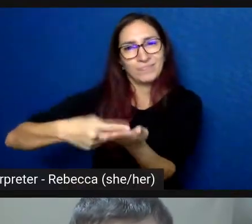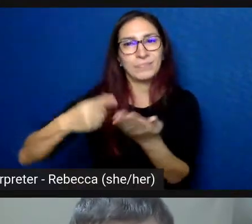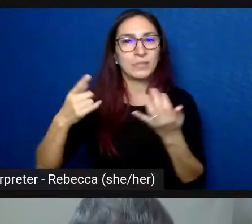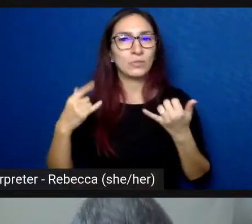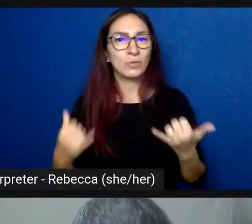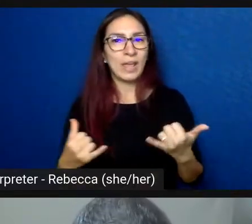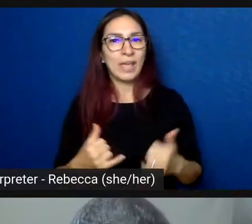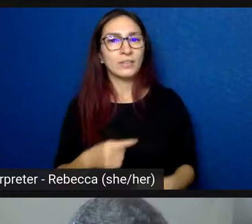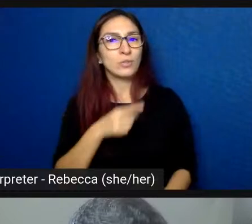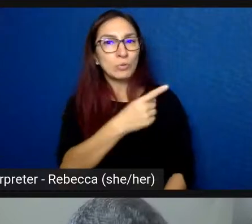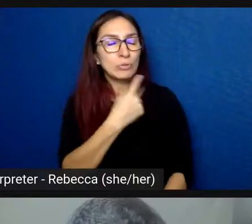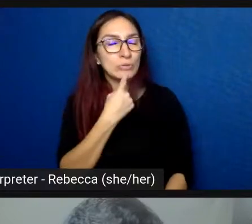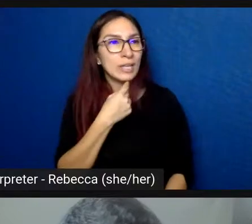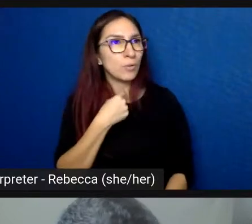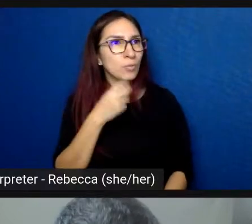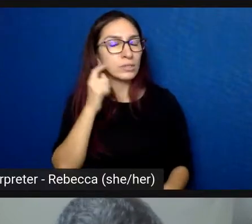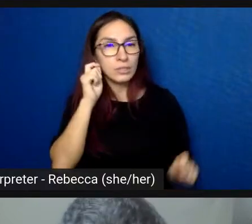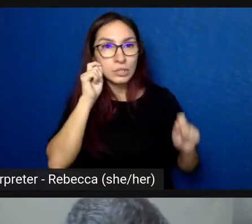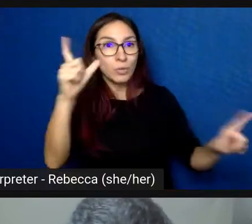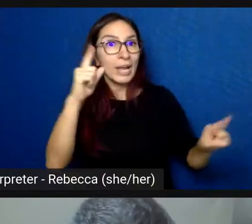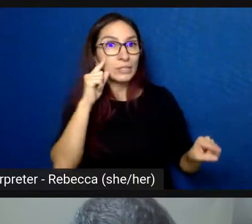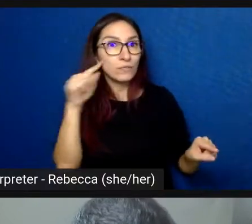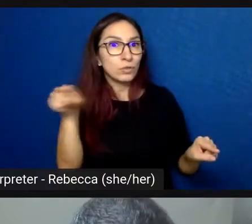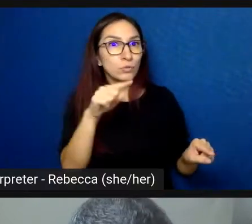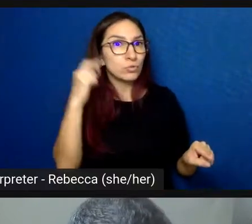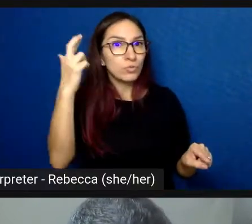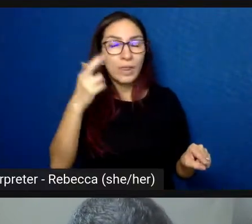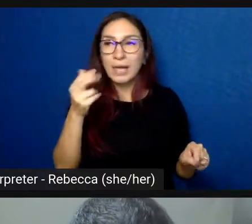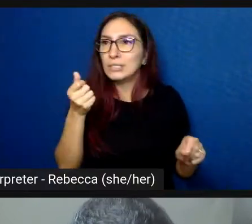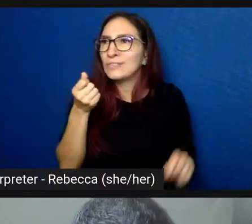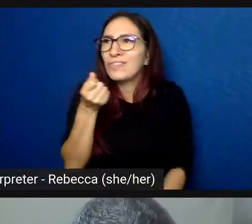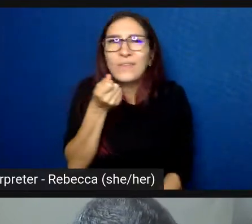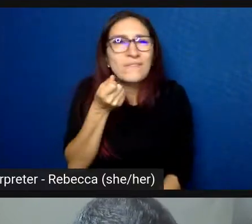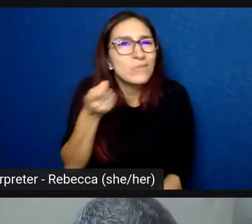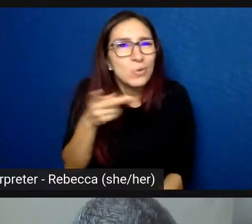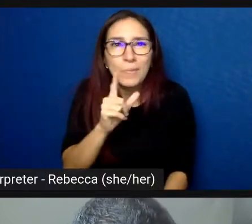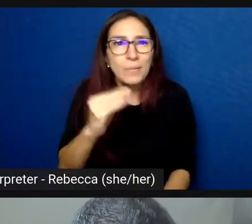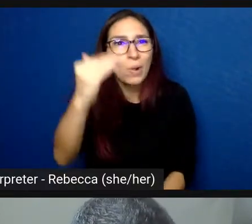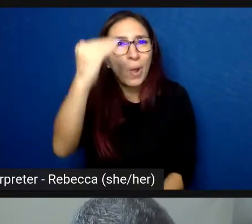And yes I think we are going to have a great session. You were saying it was